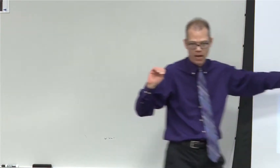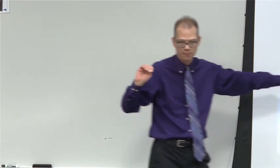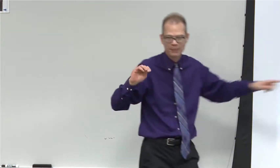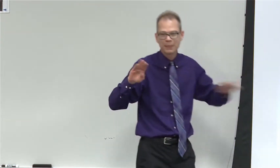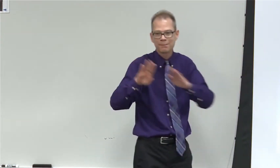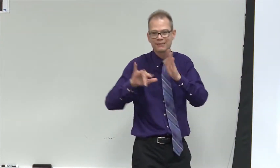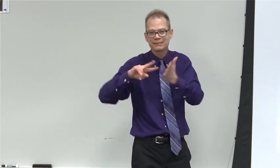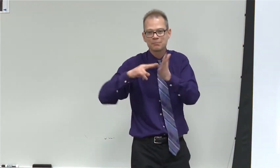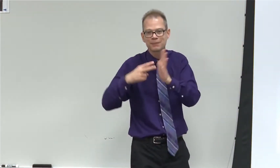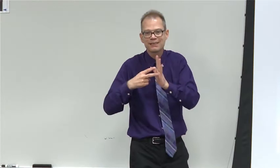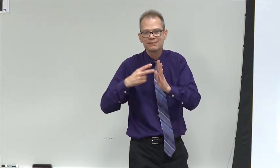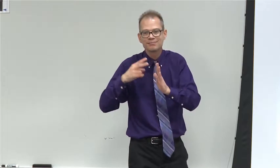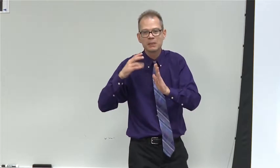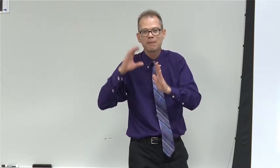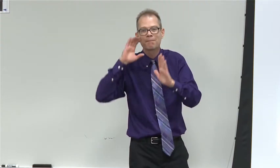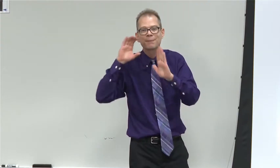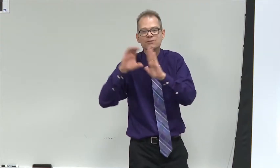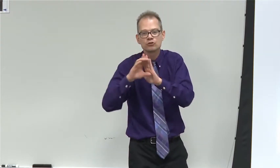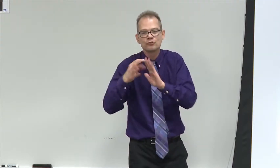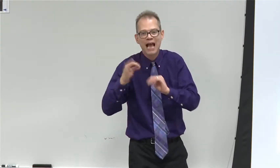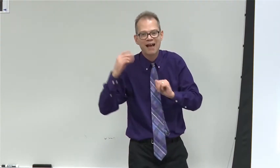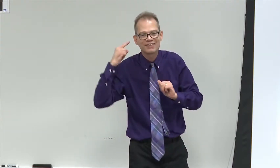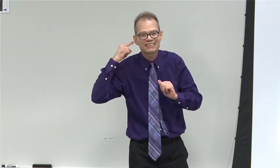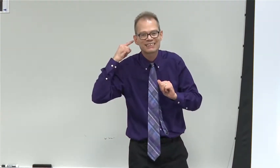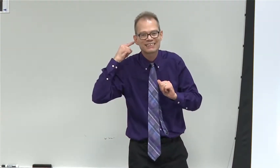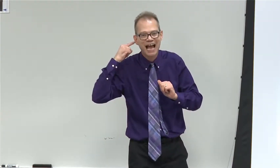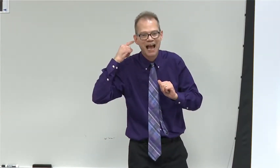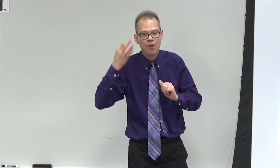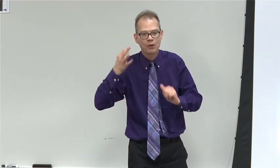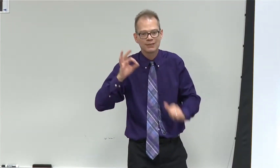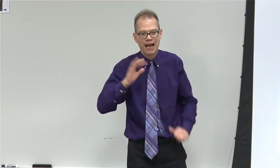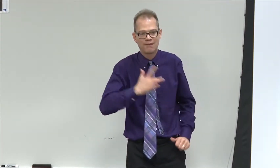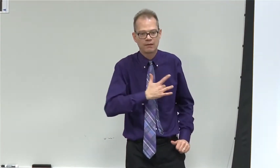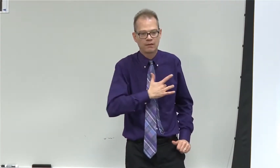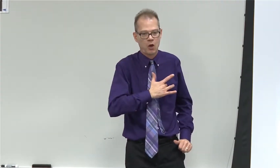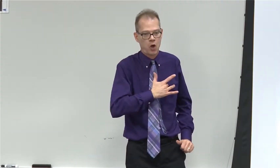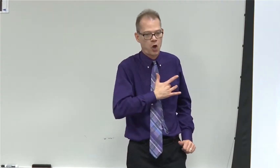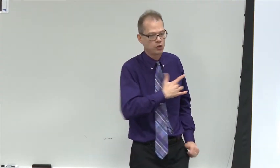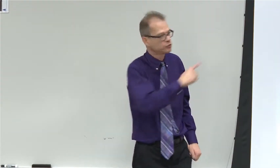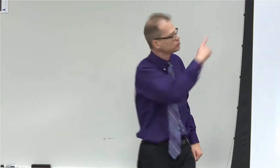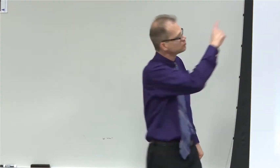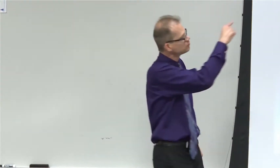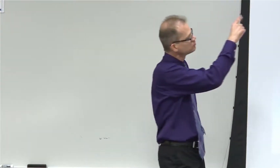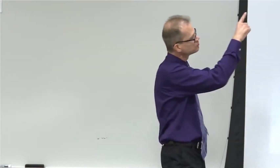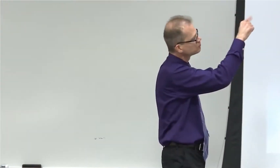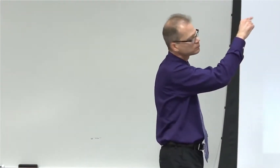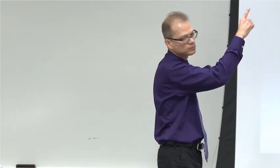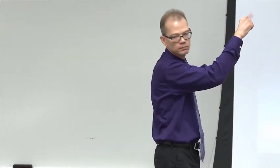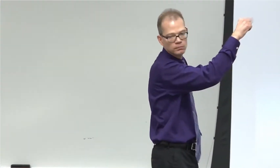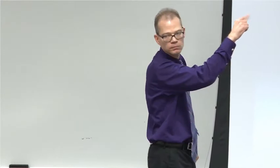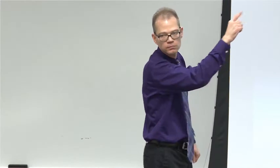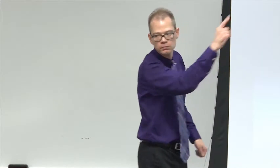Basically, it means that it shows you a picture of what the sounds are like of the heart.